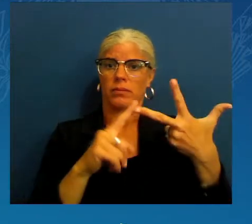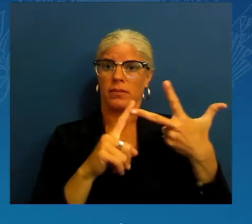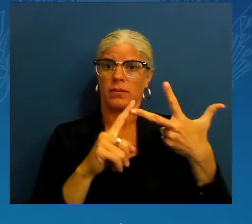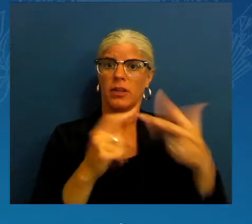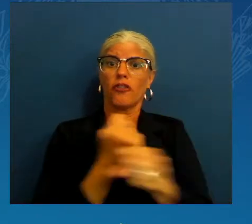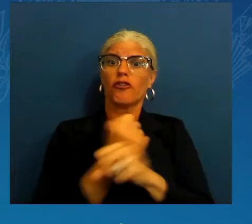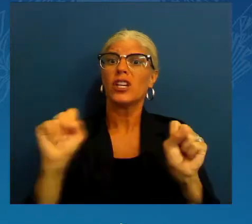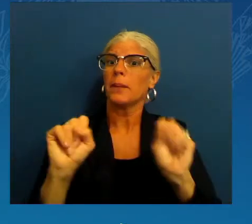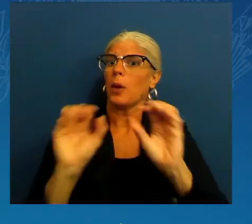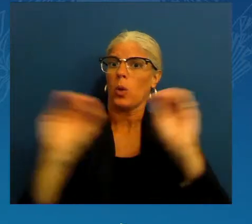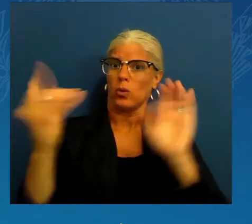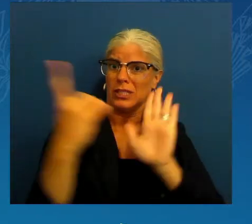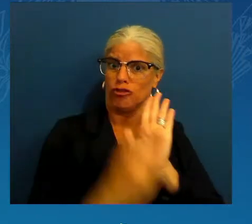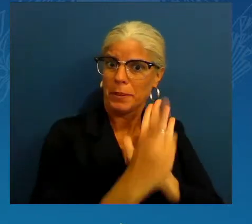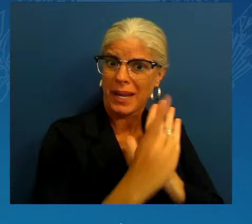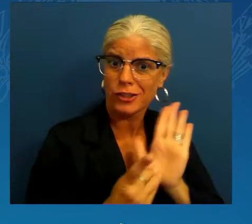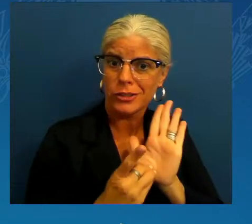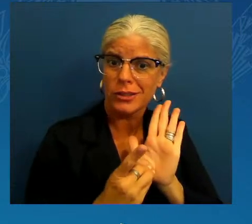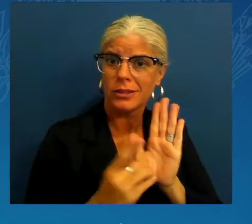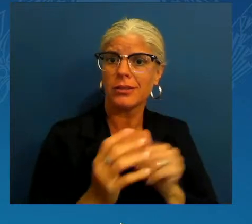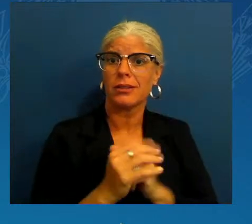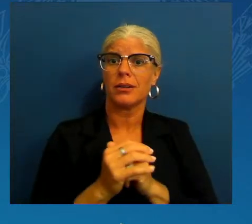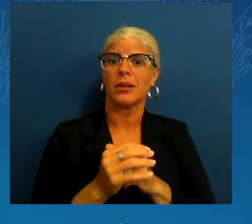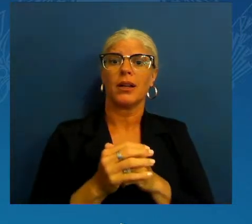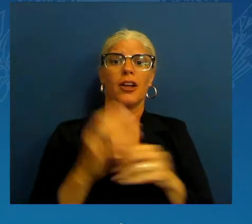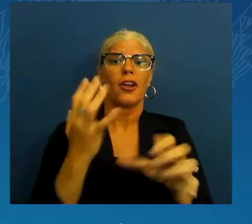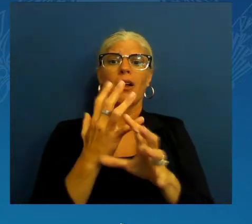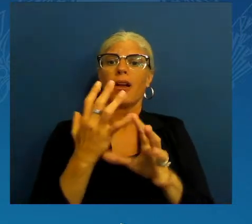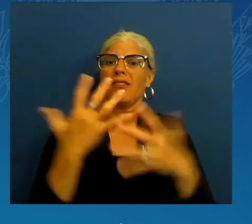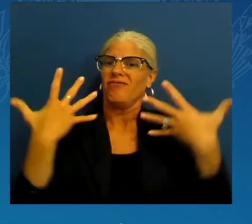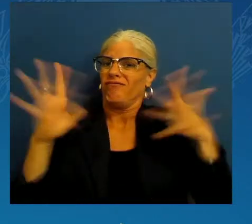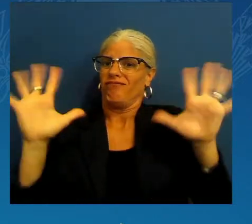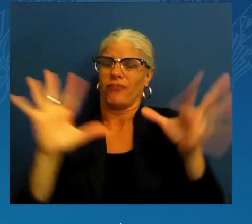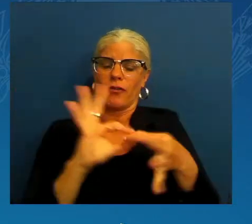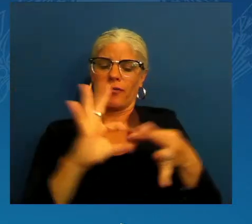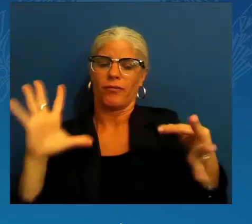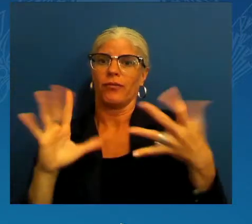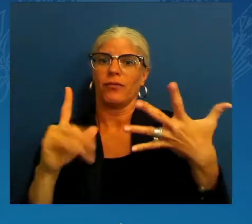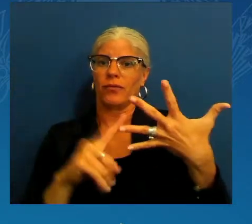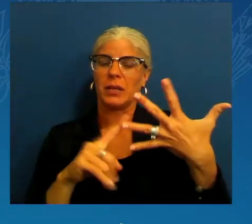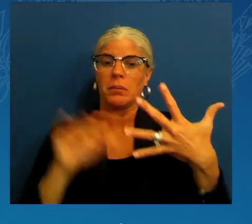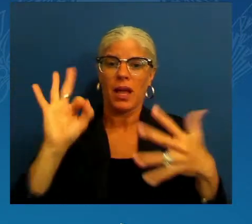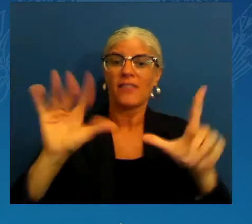the freedom to learn and acknowledge America's true and full history, and the freedom of a woman